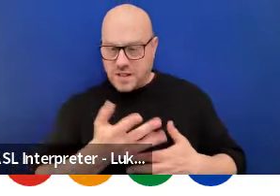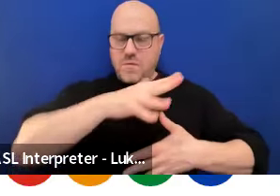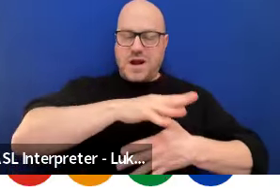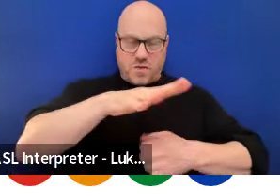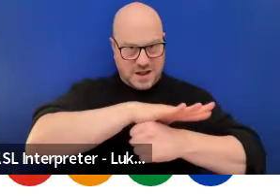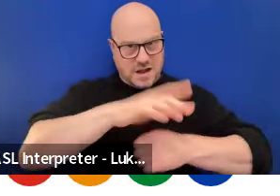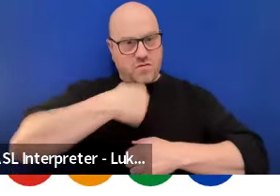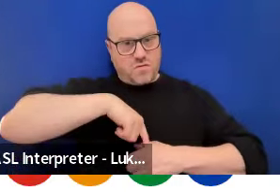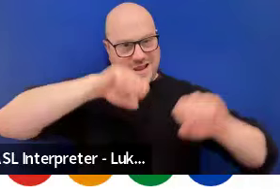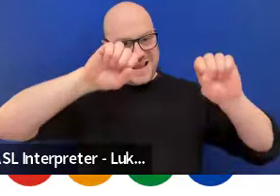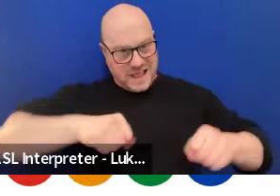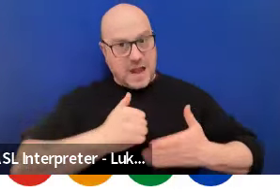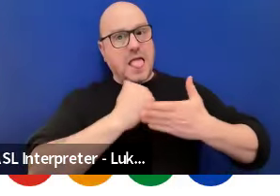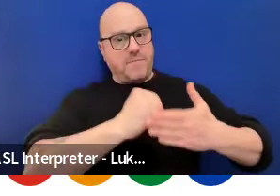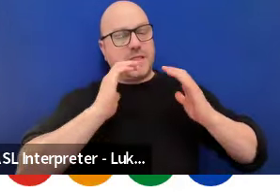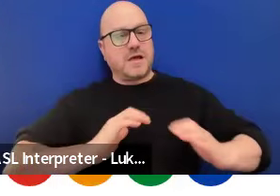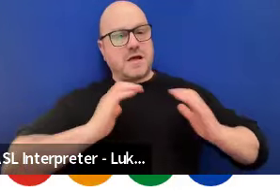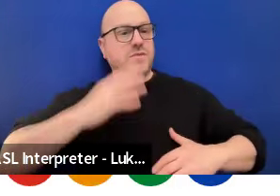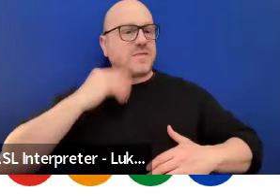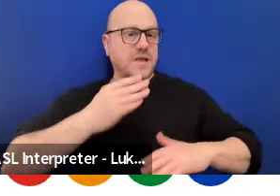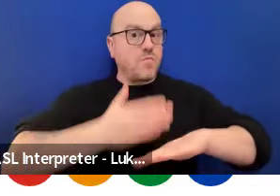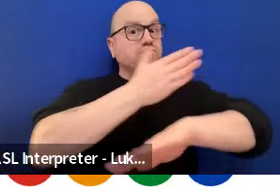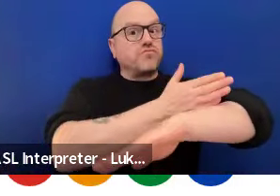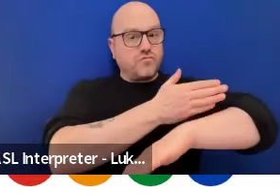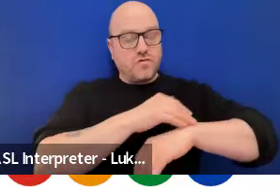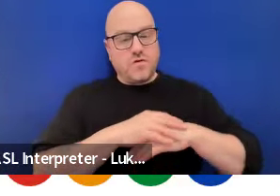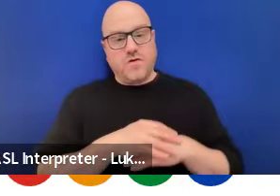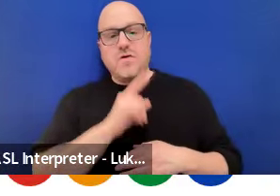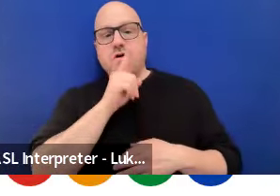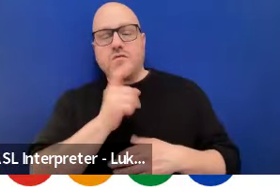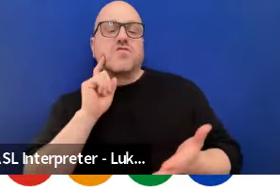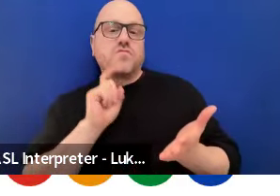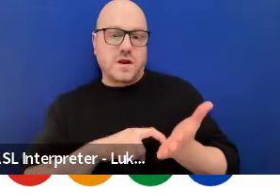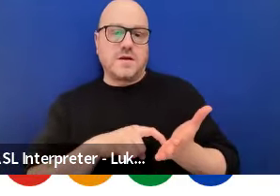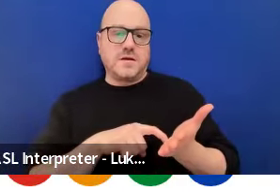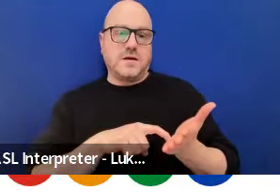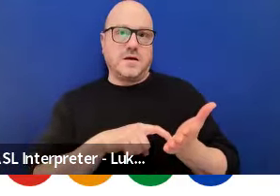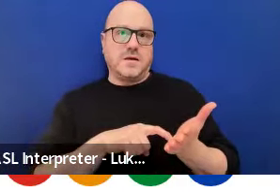AND WHAT WE CAN DO. THIS IS ONE OF THE TOP AREAS WHERE WE CAN MAKE THE CUSTOMER